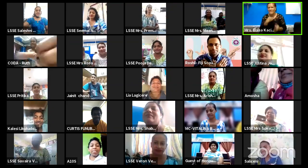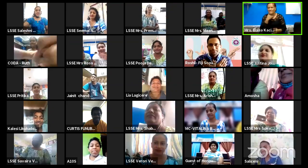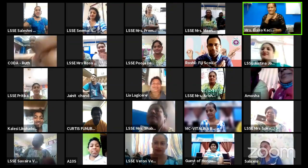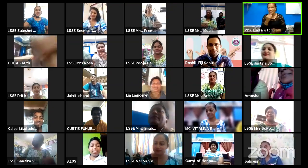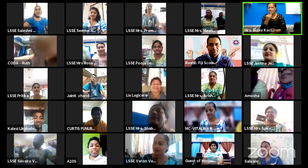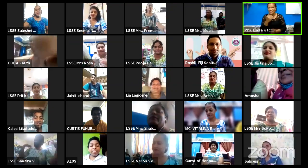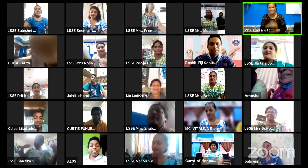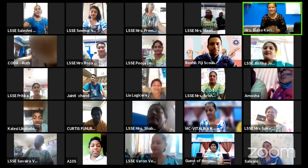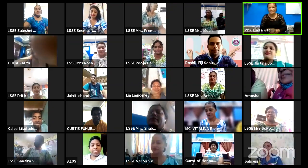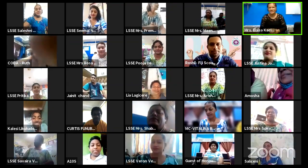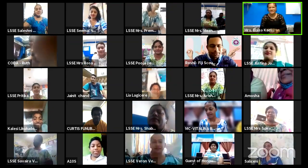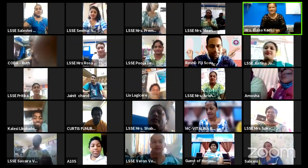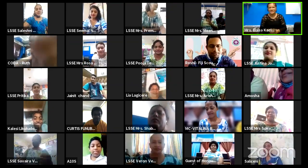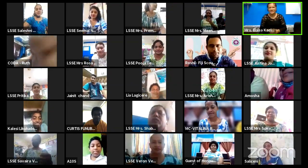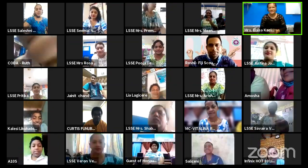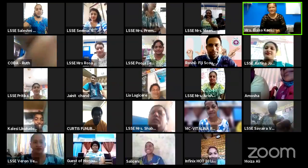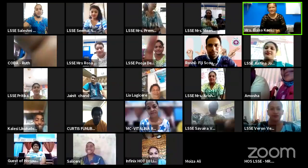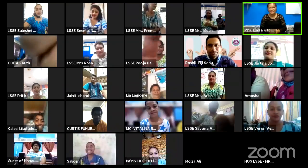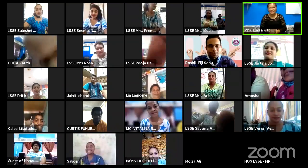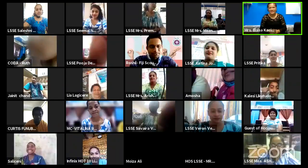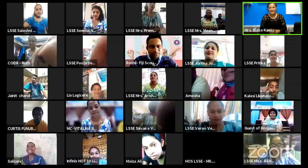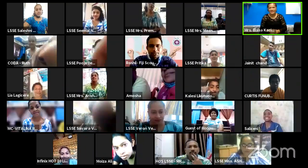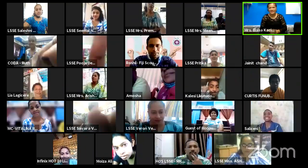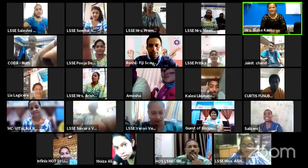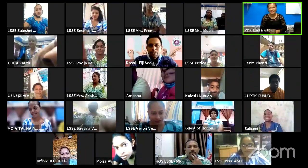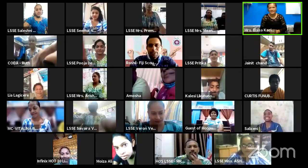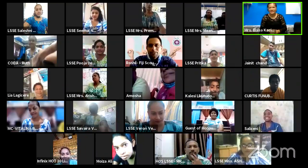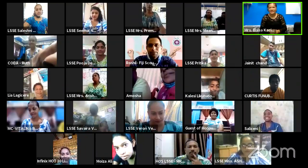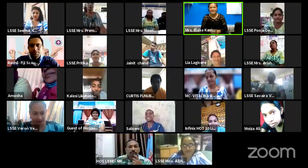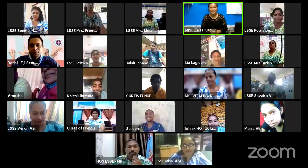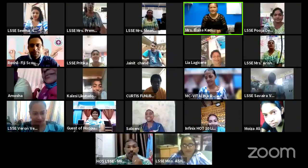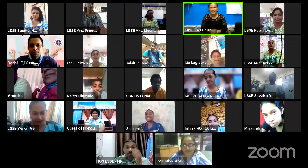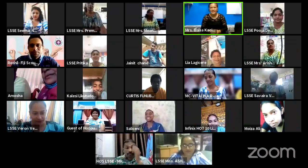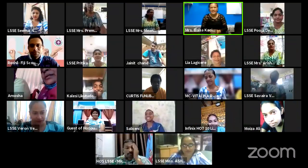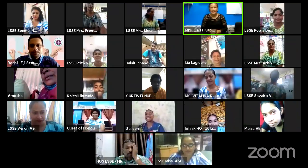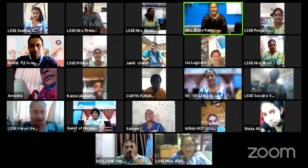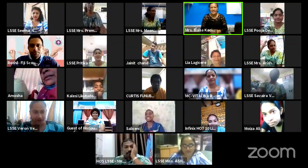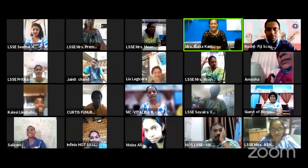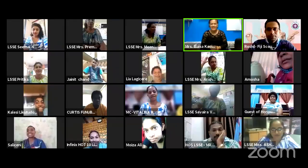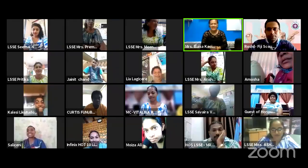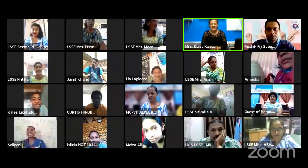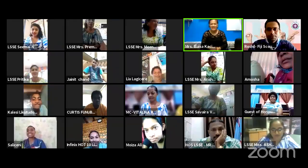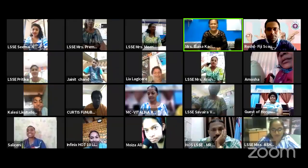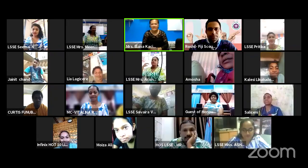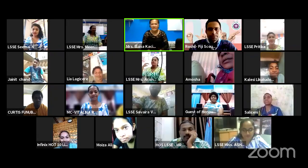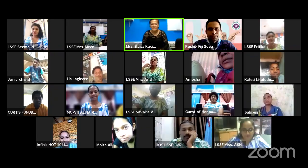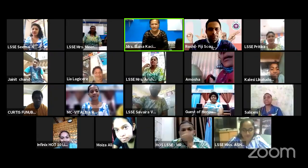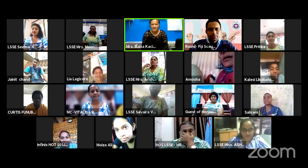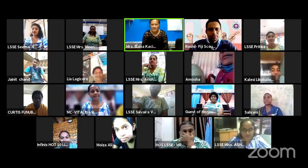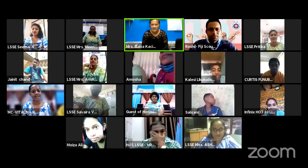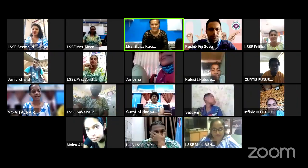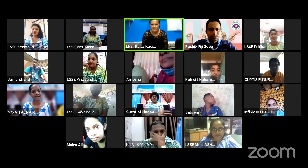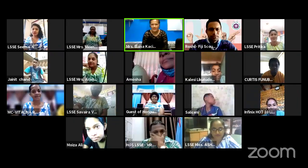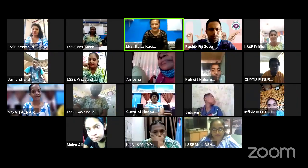for his blessings for today's program. Uh making this a